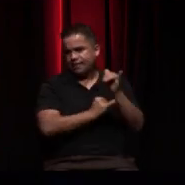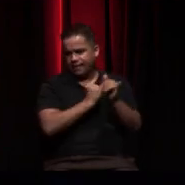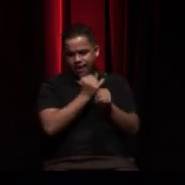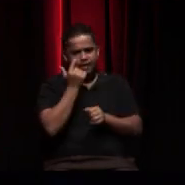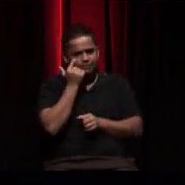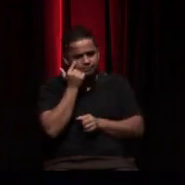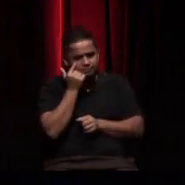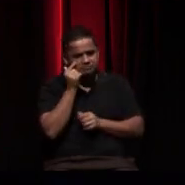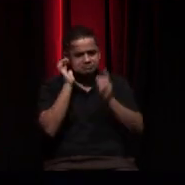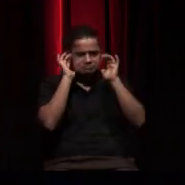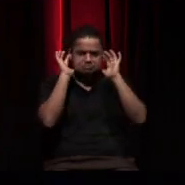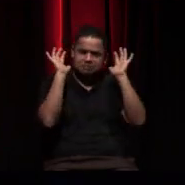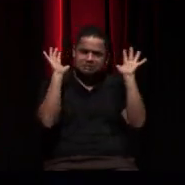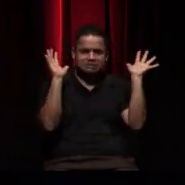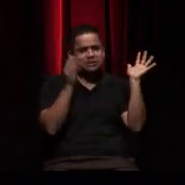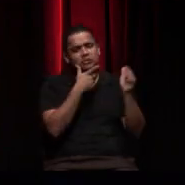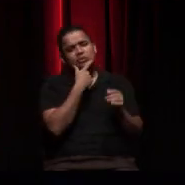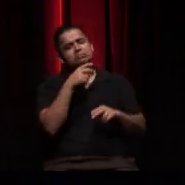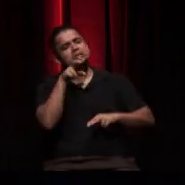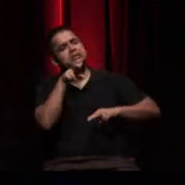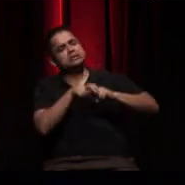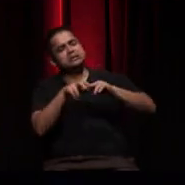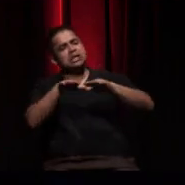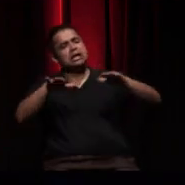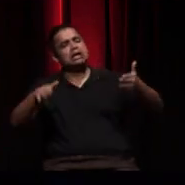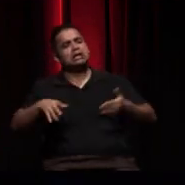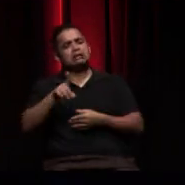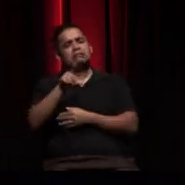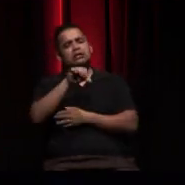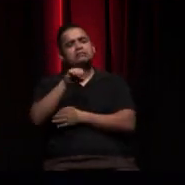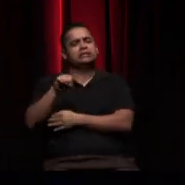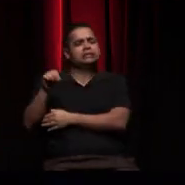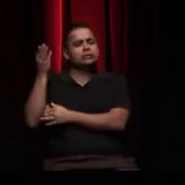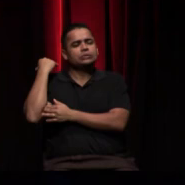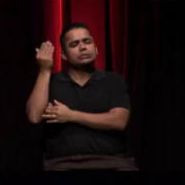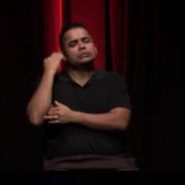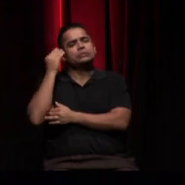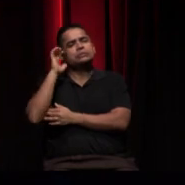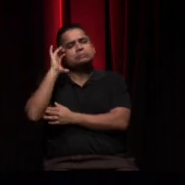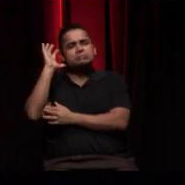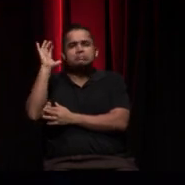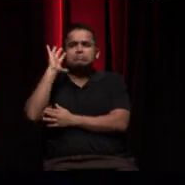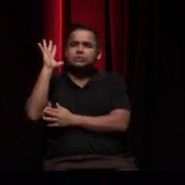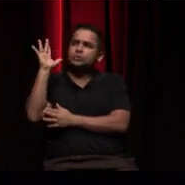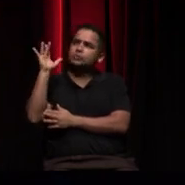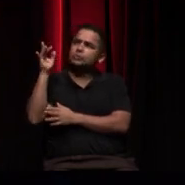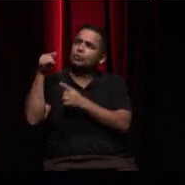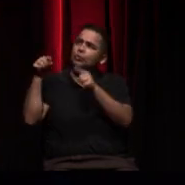I imagine the guy sitting at his small desk in 1900 thinking: “What can I offer